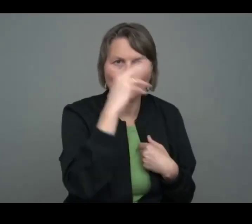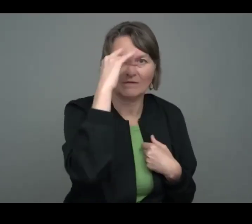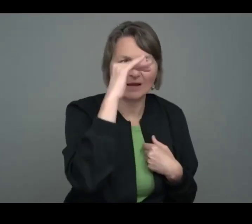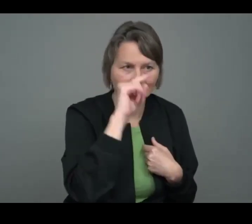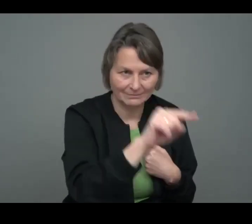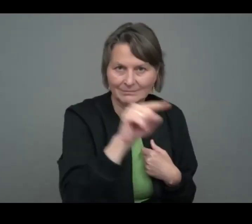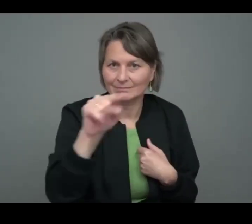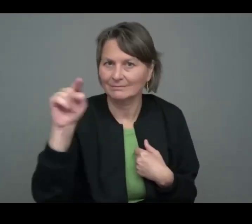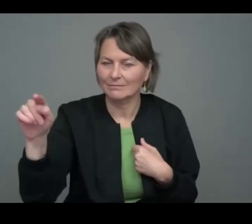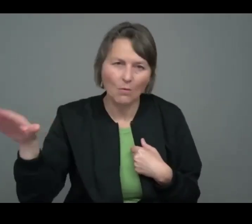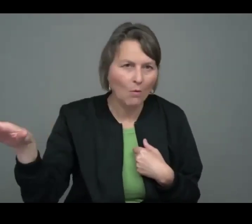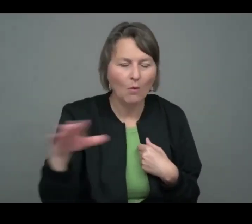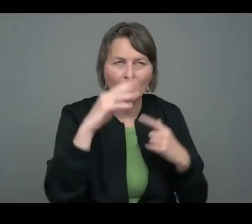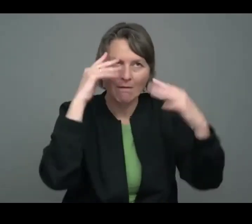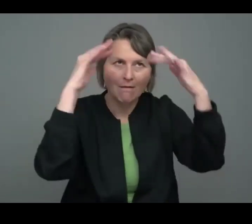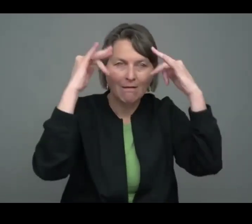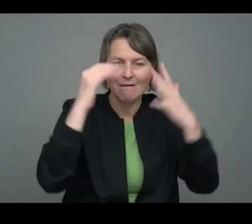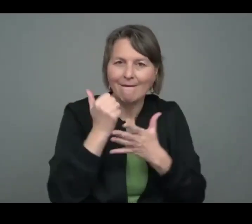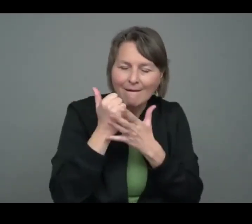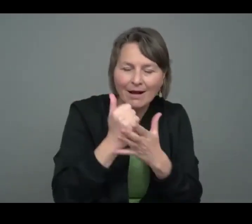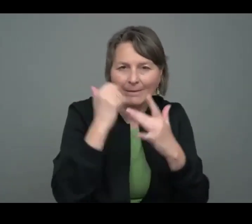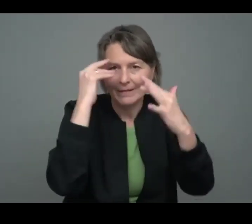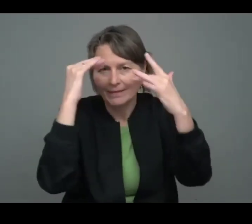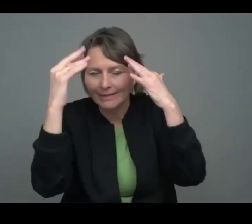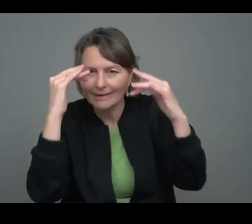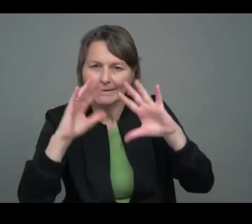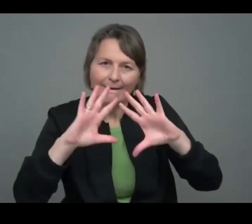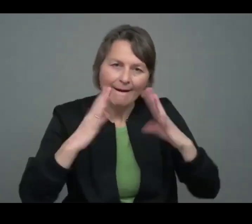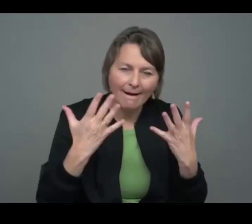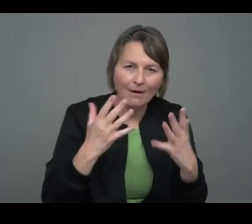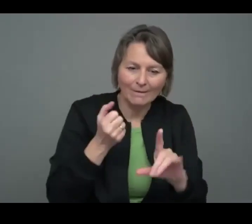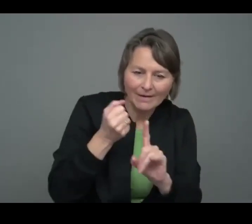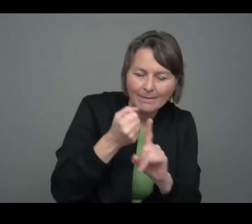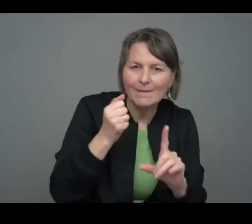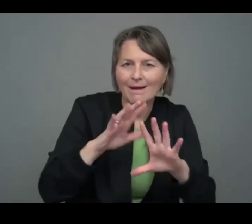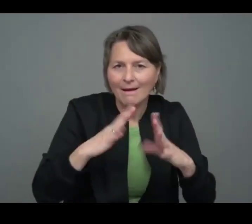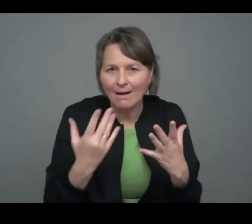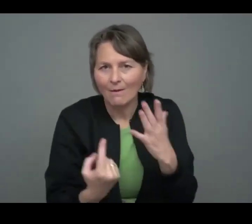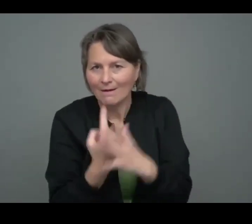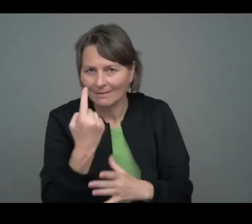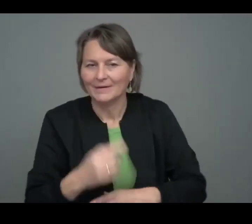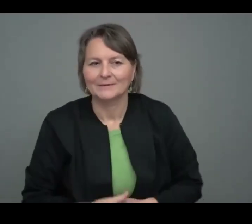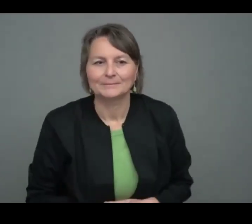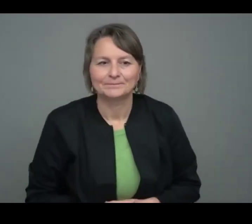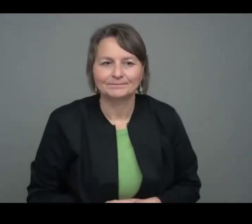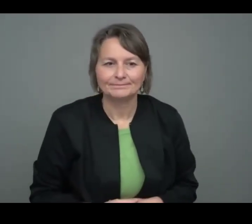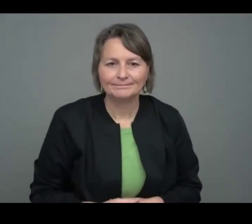other, but also it helps me reflect as a person, helps putting out writing, helps with others